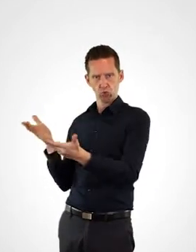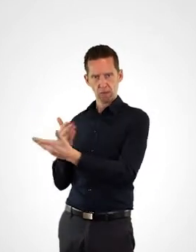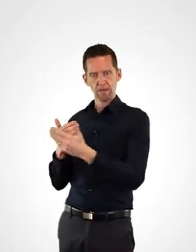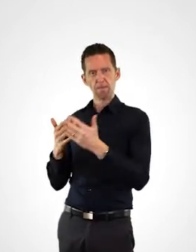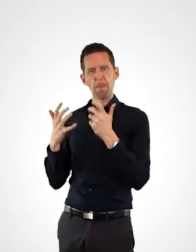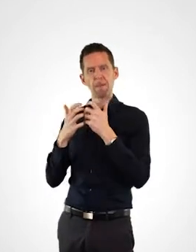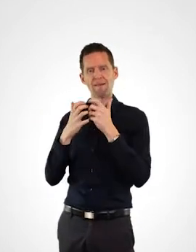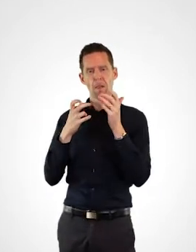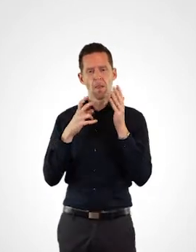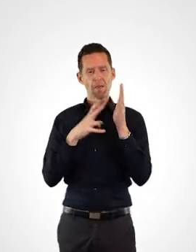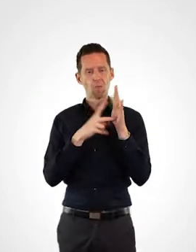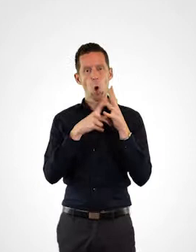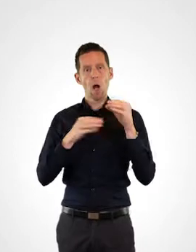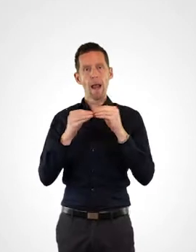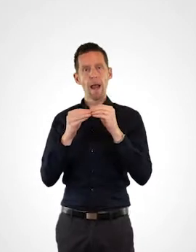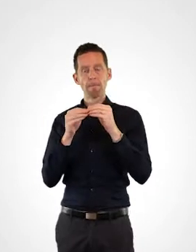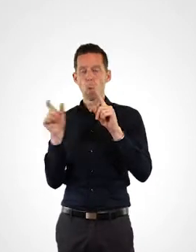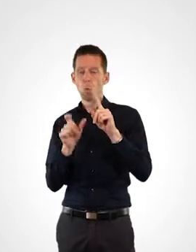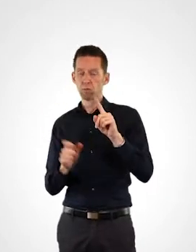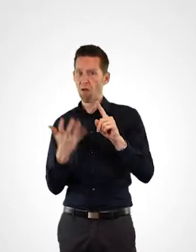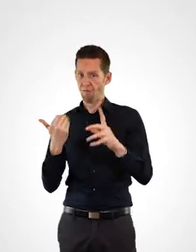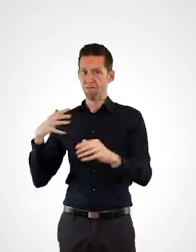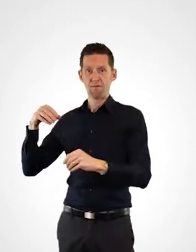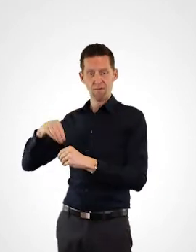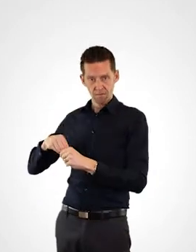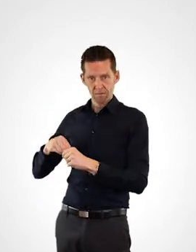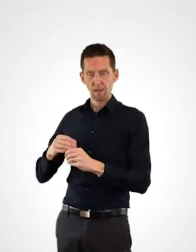where many of the vocabulary words are included